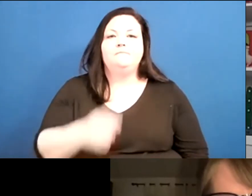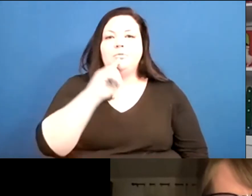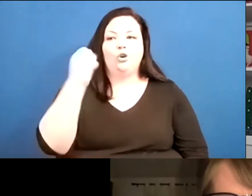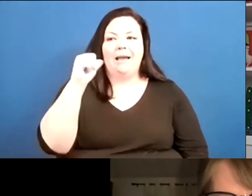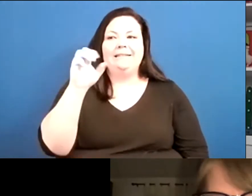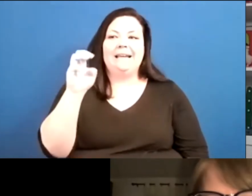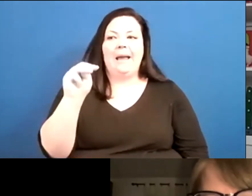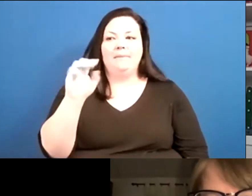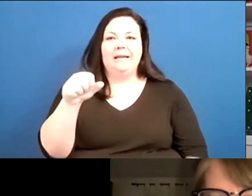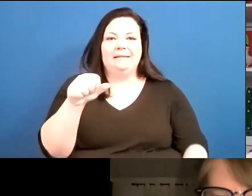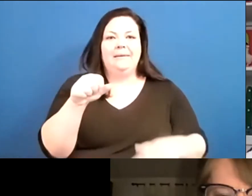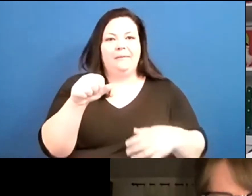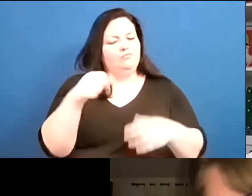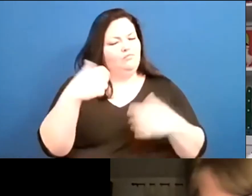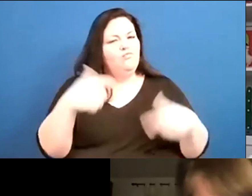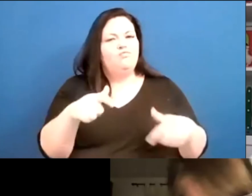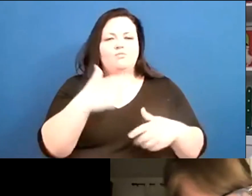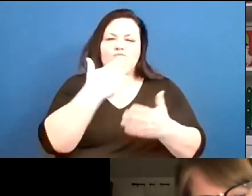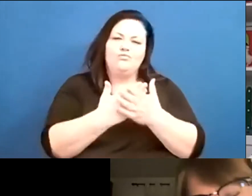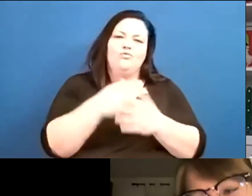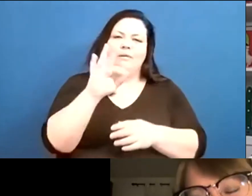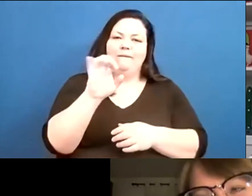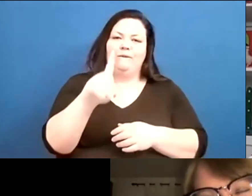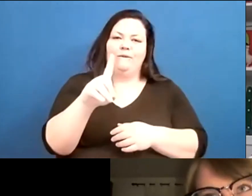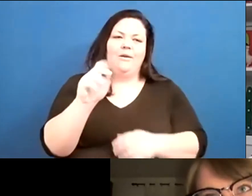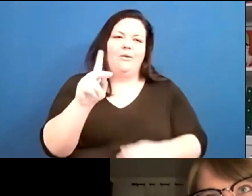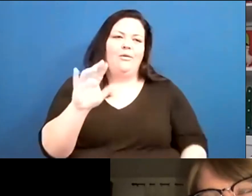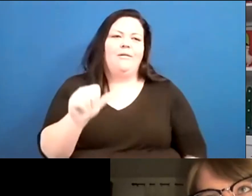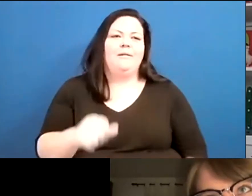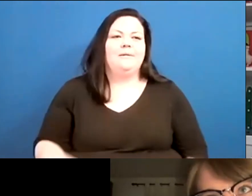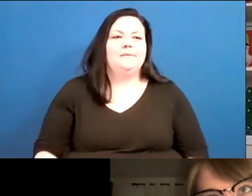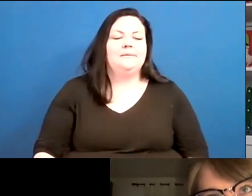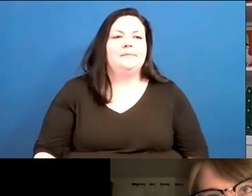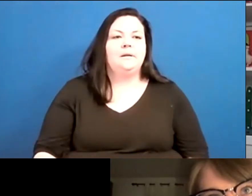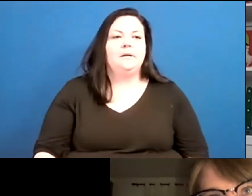pot of fried okra. We had a wonderful, um, experience a